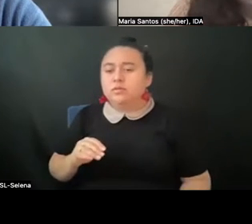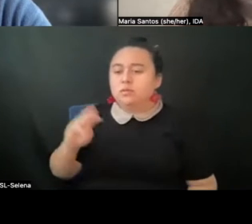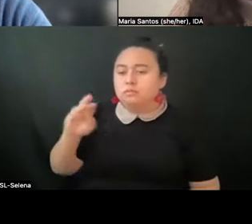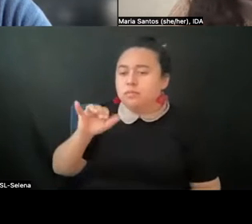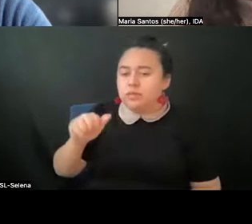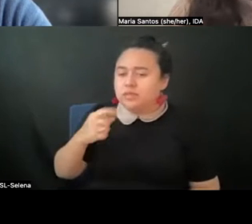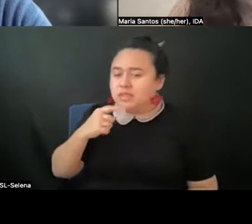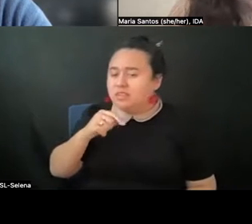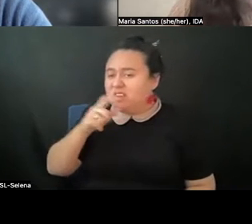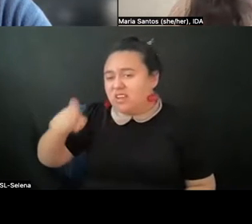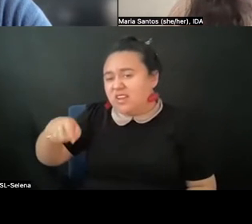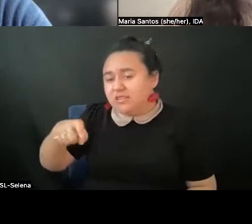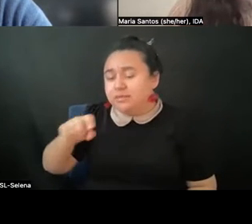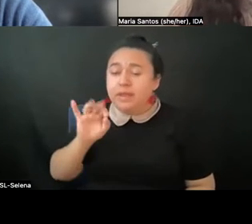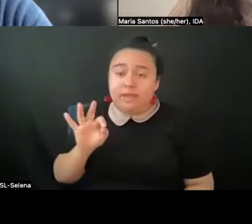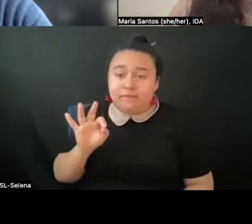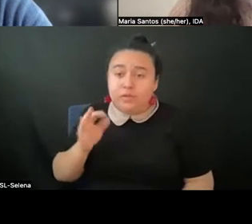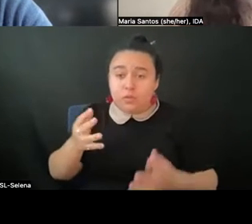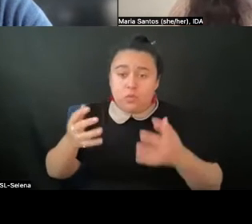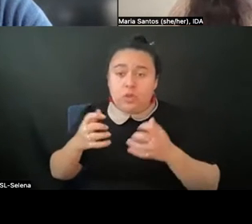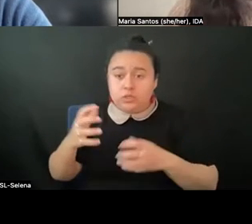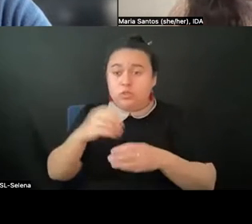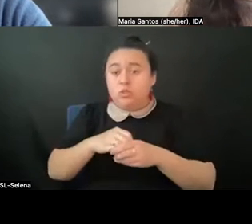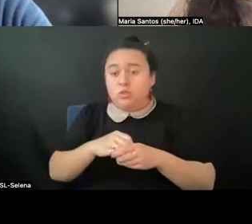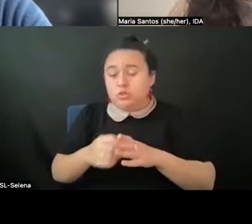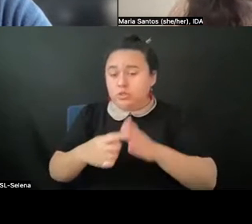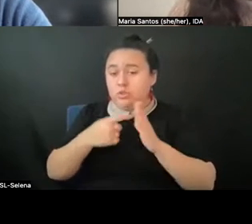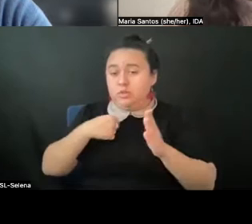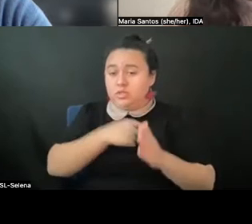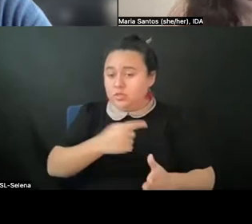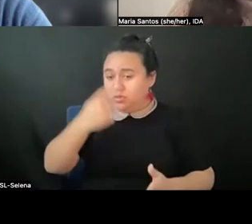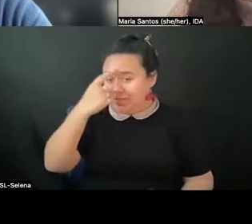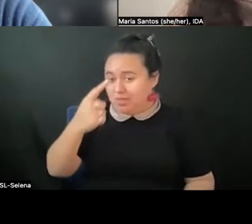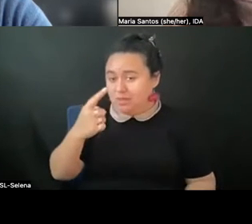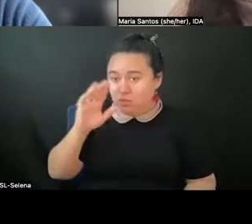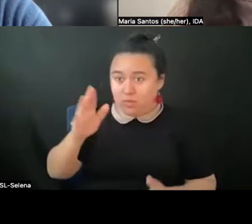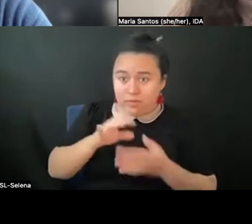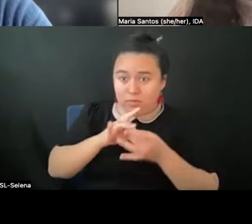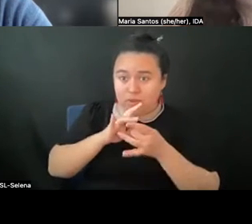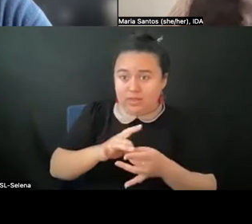But if you want to show that to us because you think it is going to be relevant for any reason,